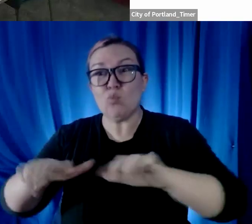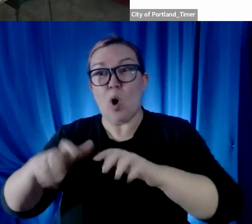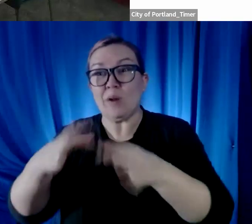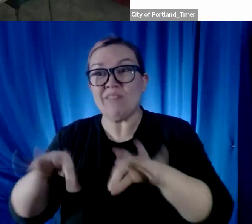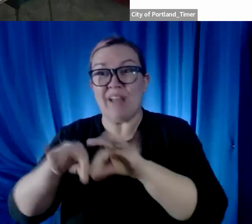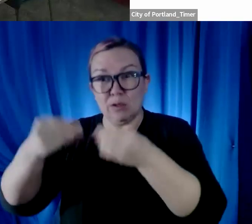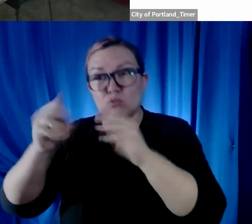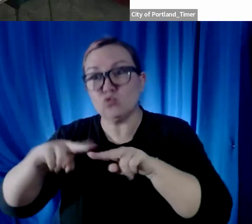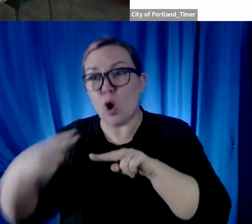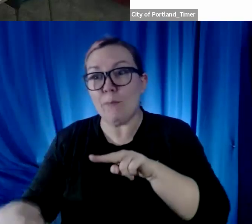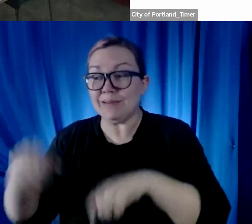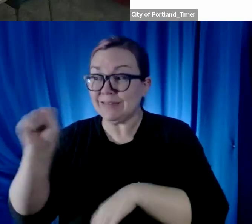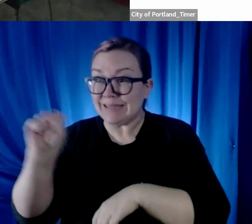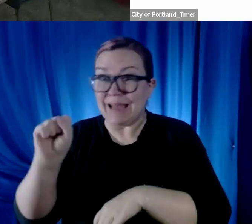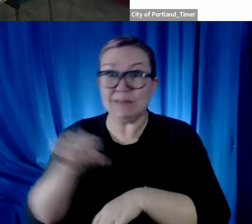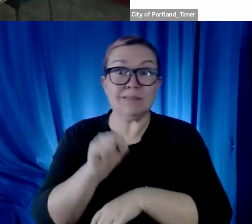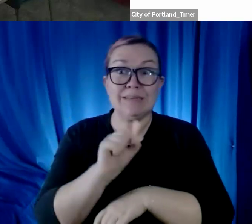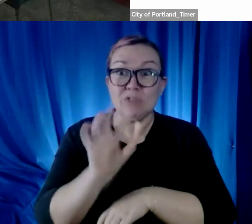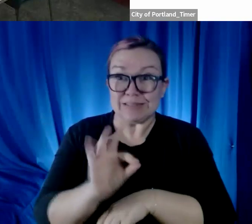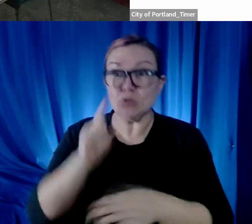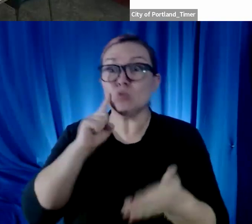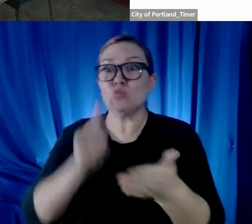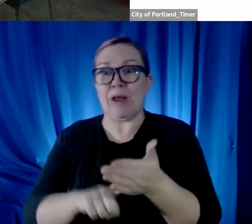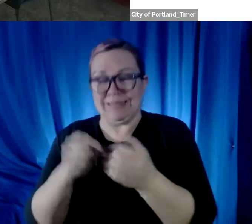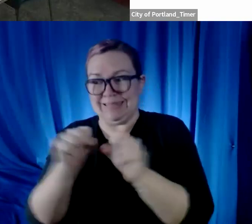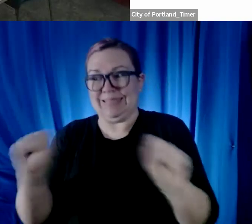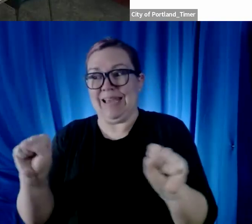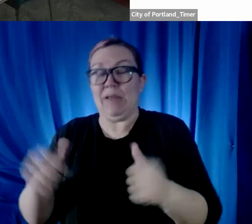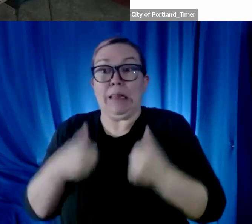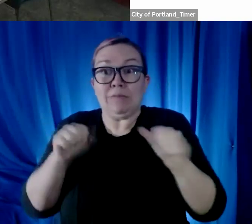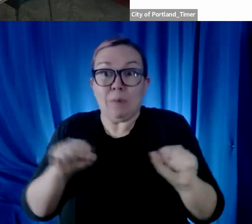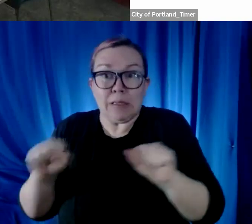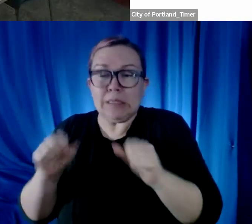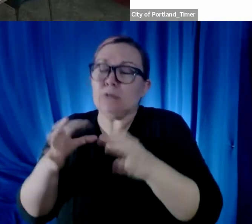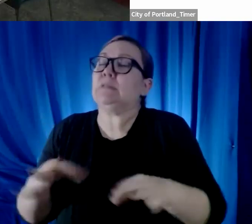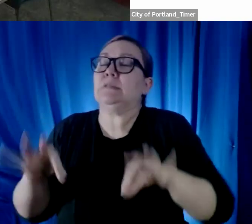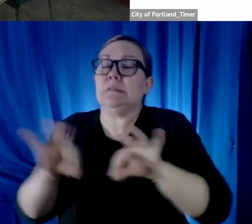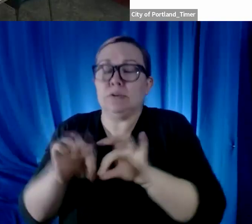Seattle and San Francisco recognize that safety and livability are essential for a city's recovery and stability.